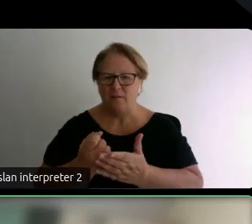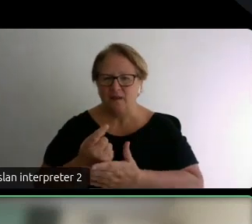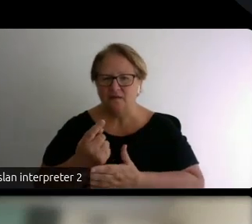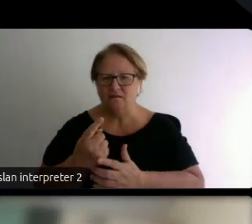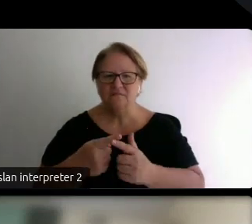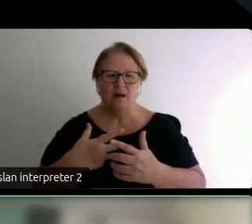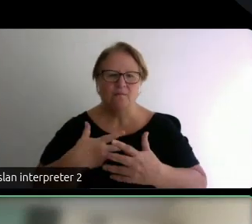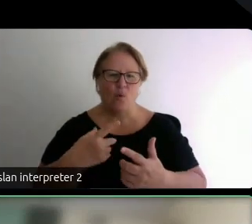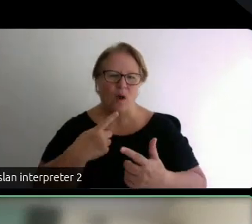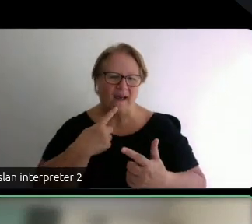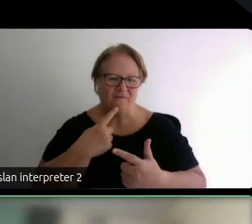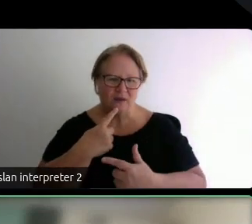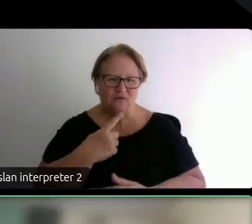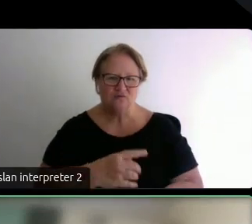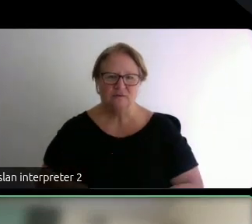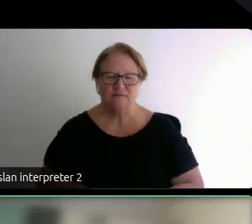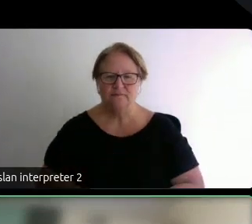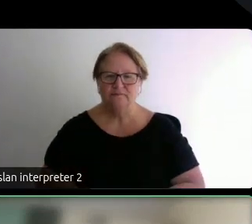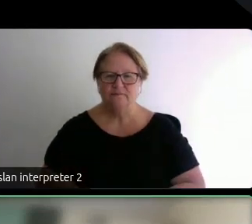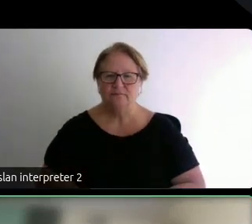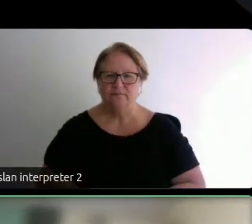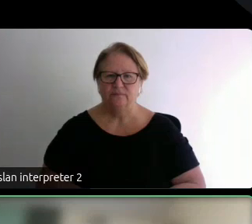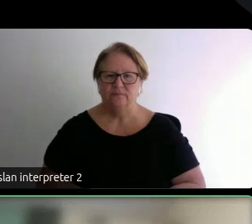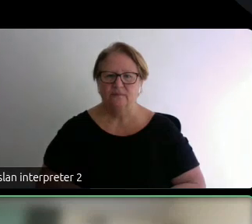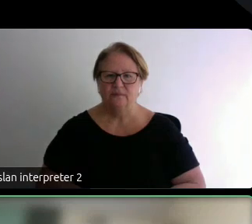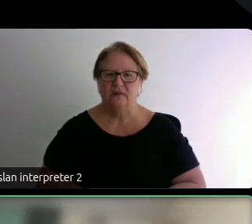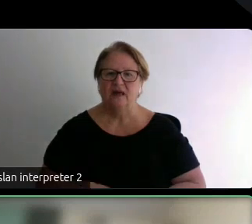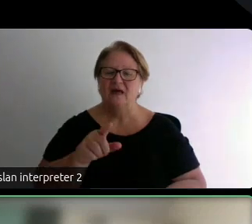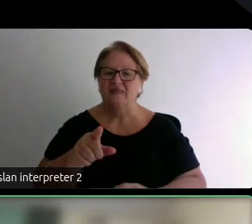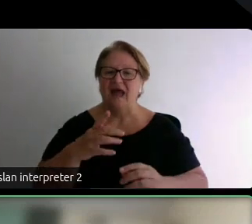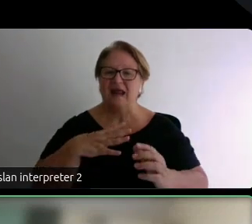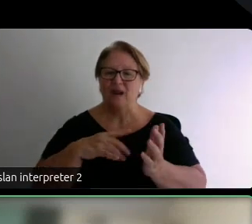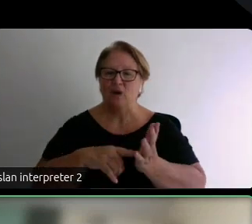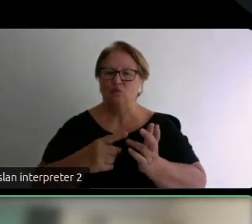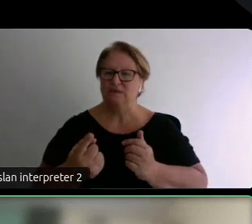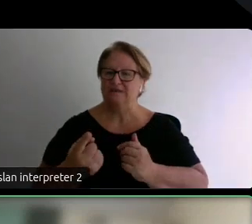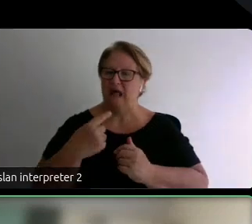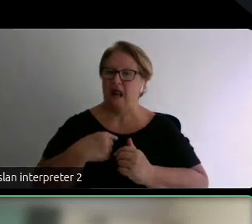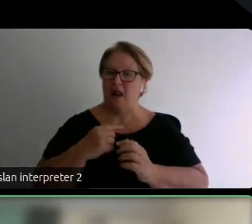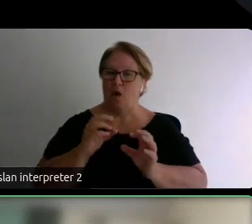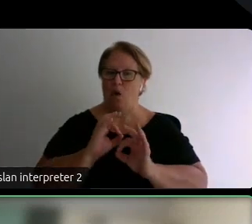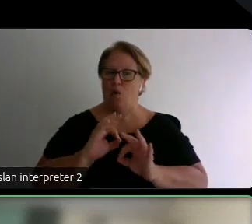it. Um again the parties need to be able to tell us that there's no substantial children's dispute